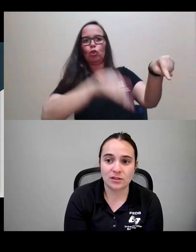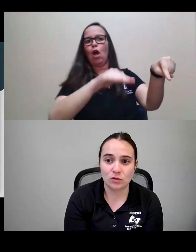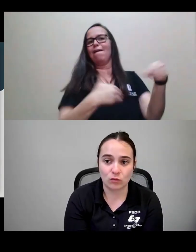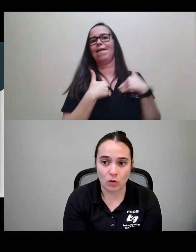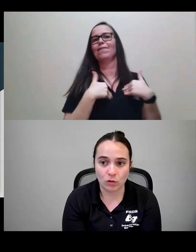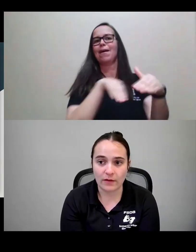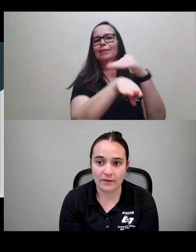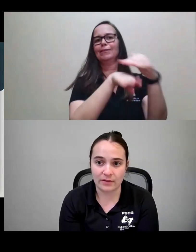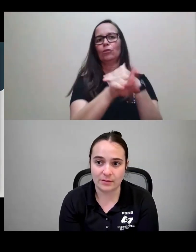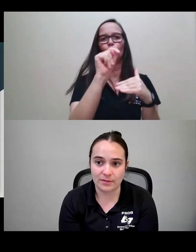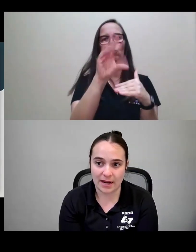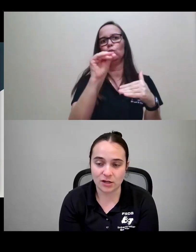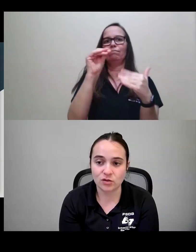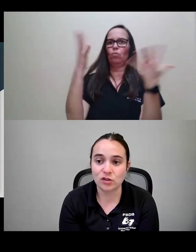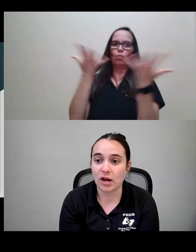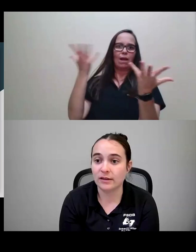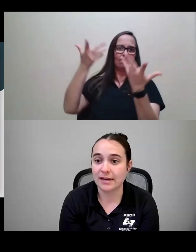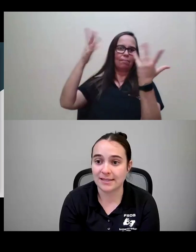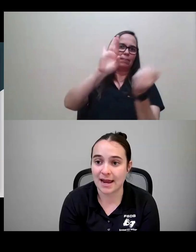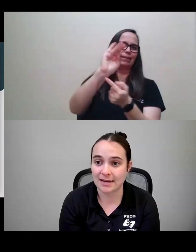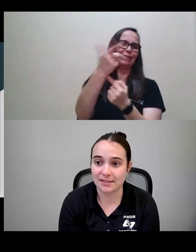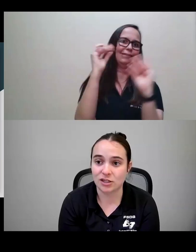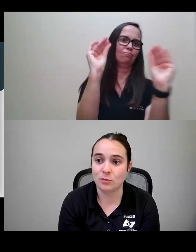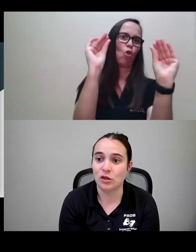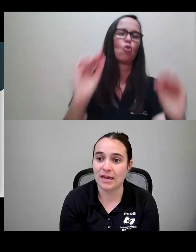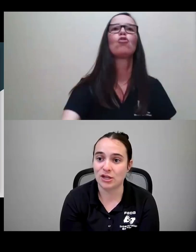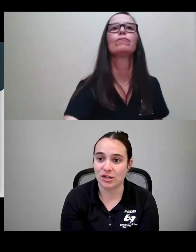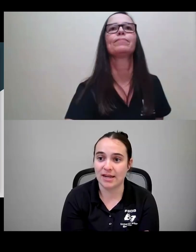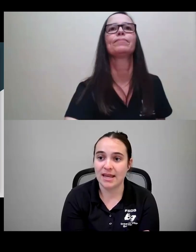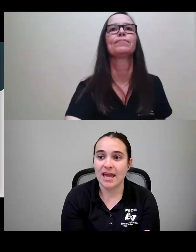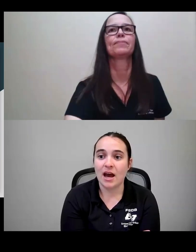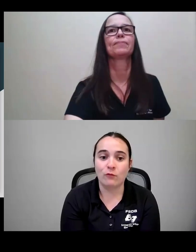and that's the role of having them there so the child has that access to communication